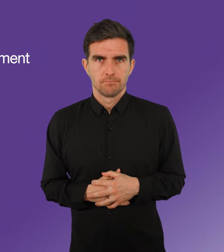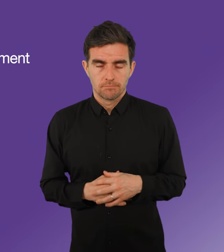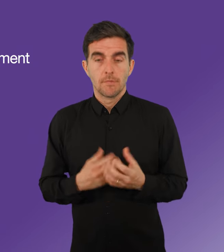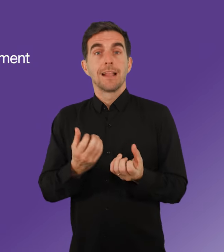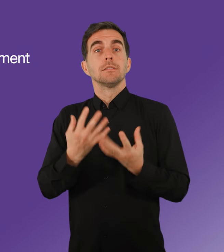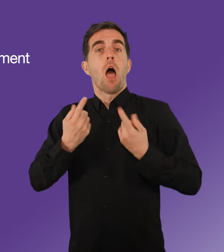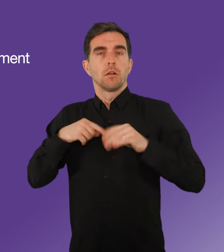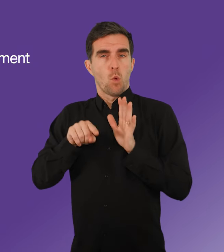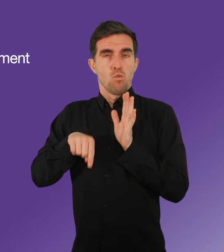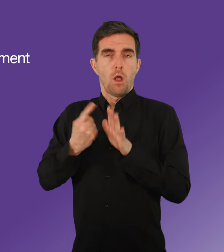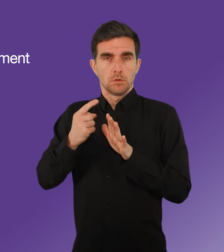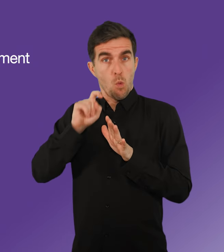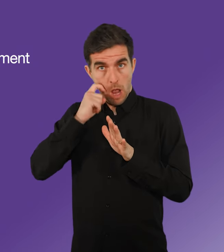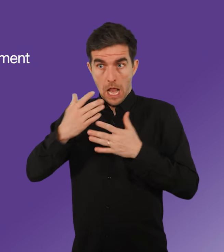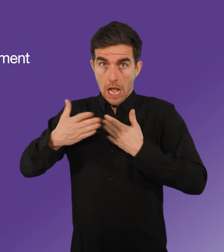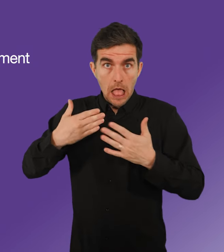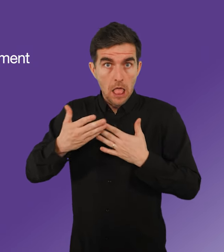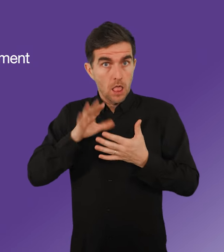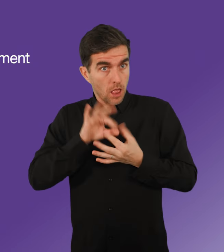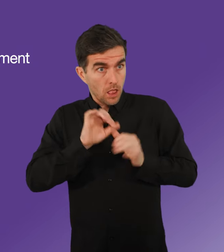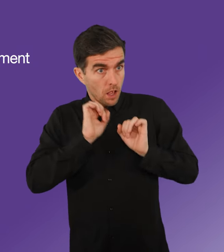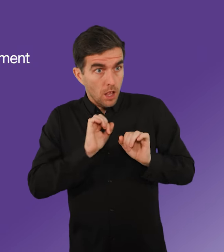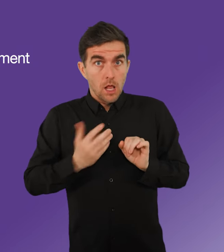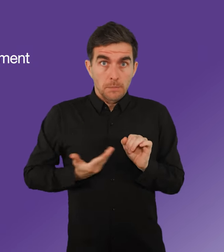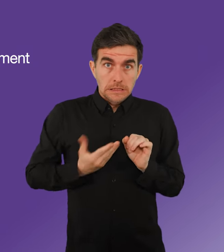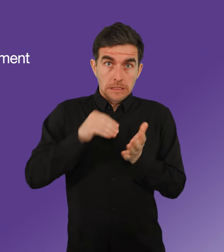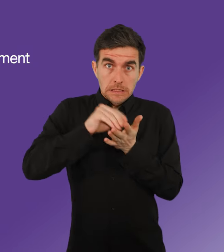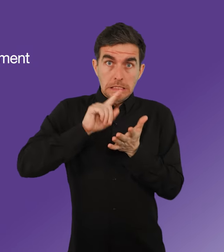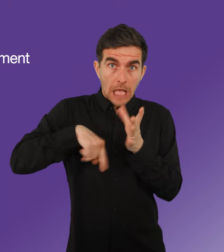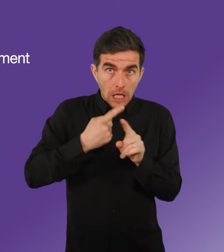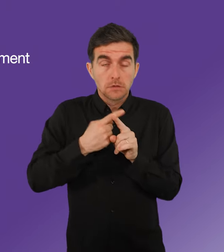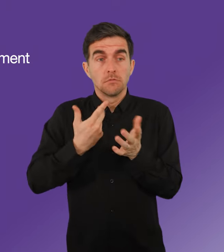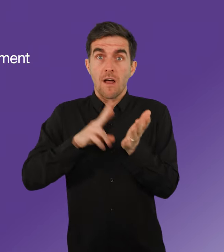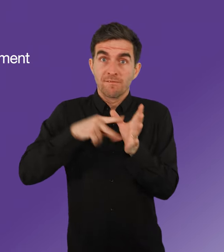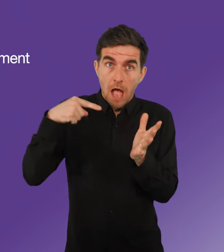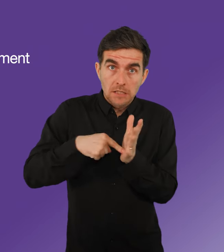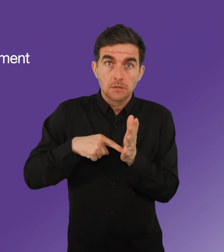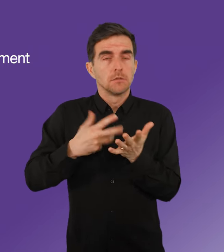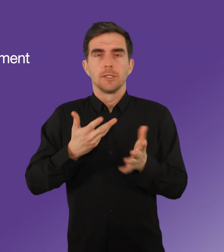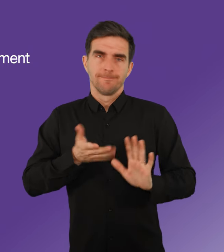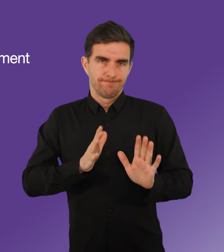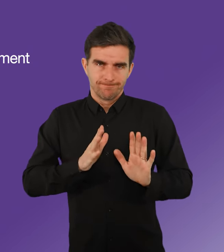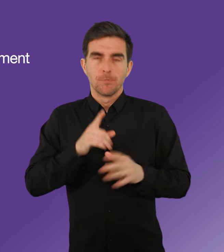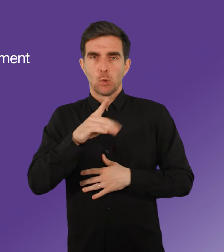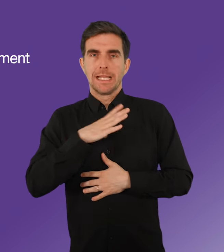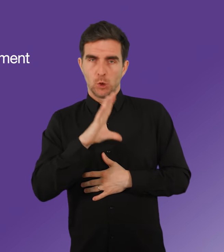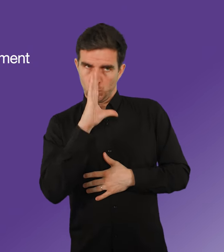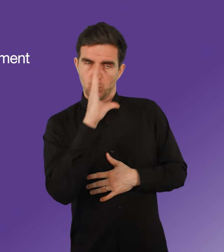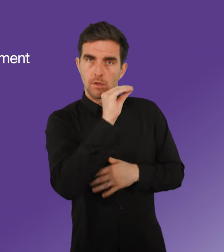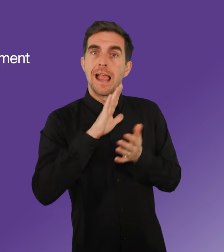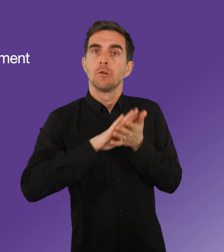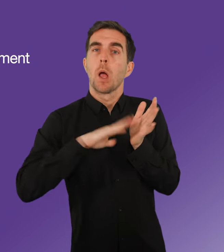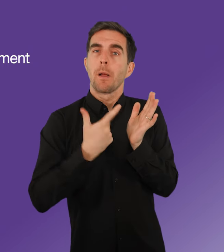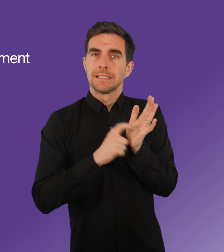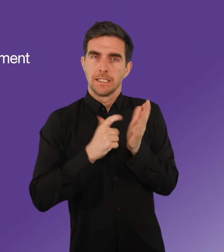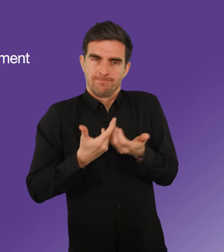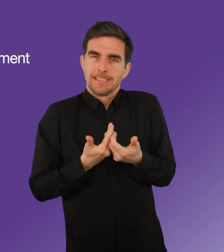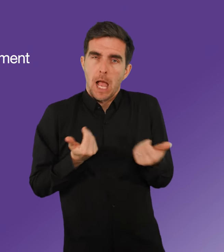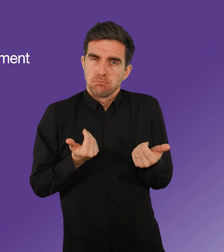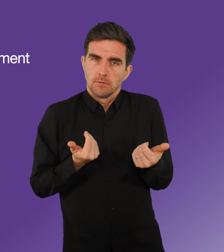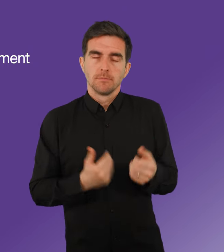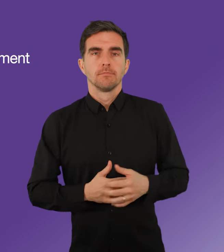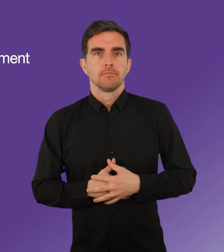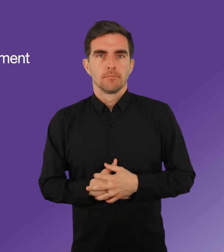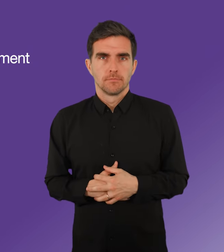Tell Us Once do not deal with business taxes, such as VAT. You need to contact HMRC for this separately.